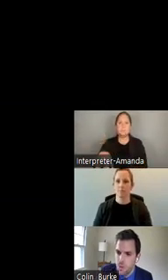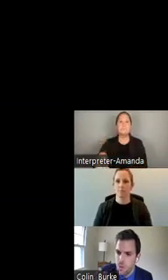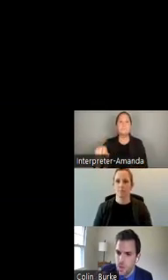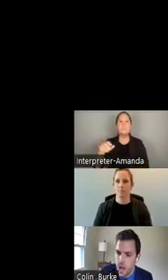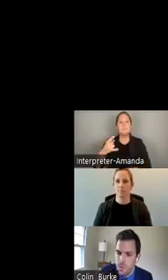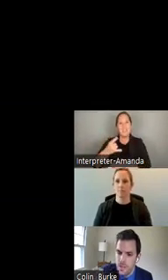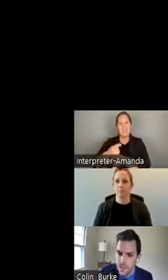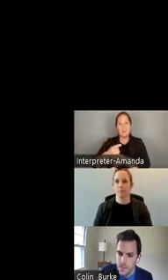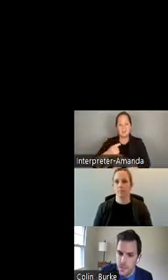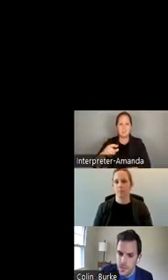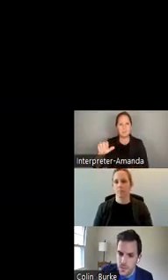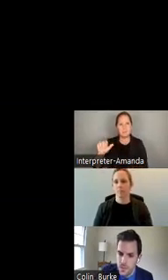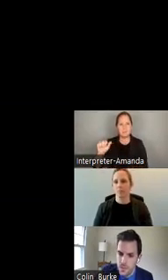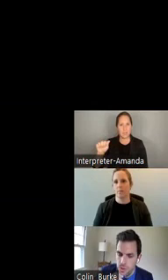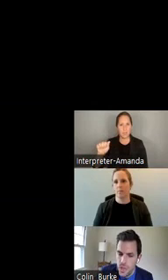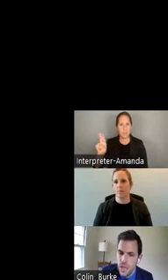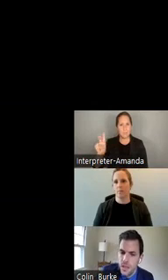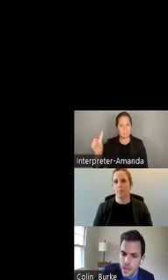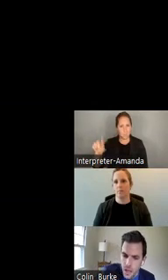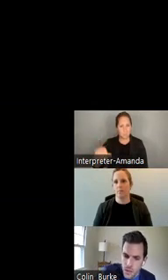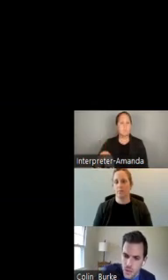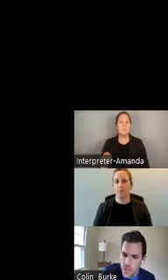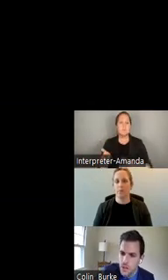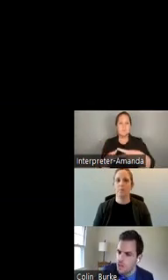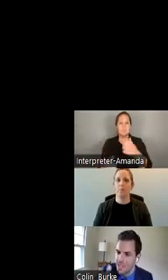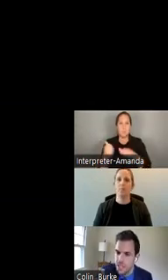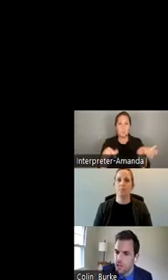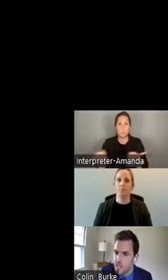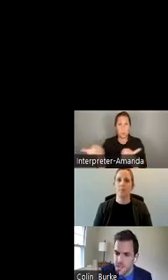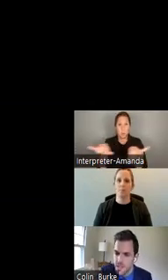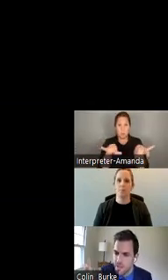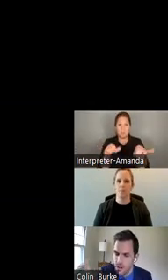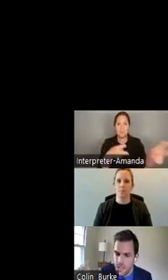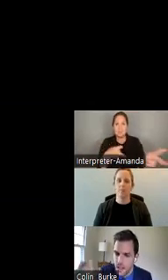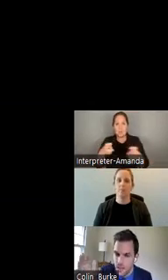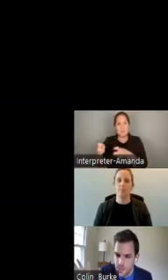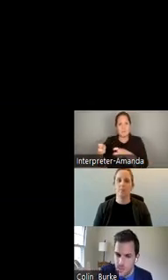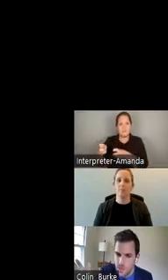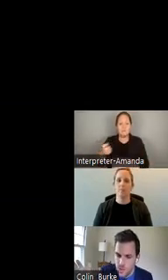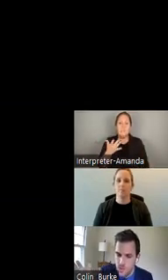the most common substance use disorders the colors here are just increasing severity of substance use